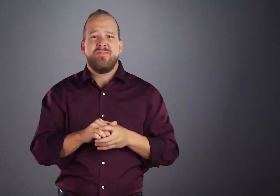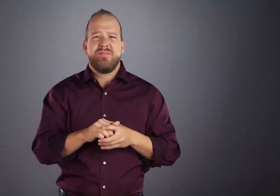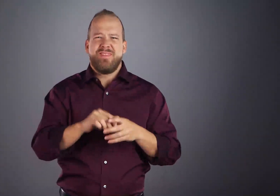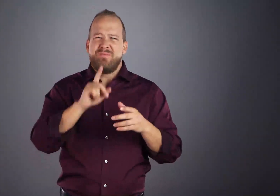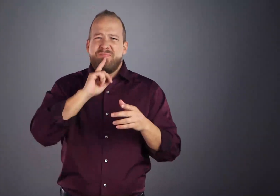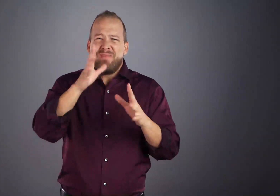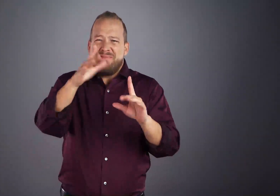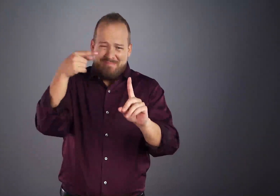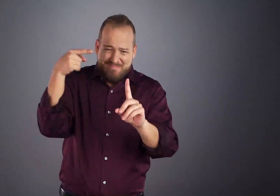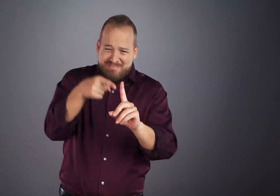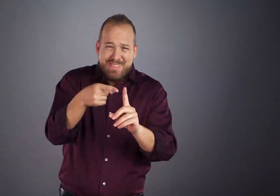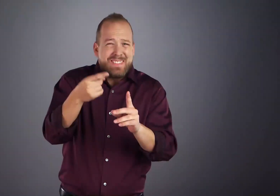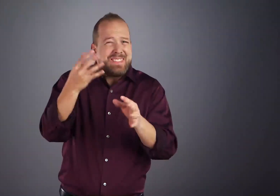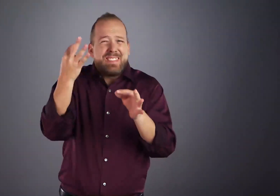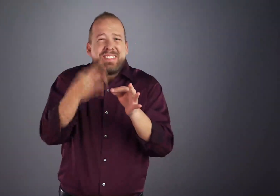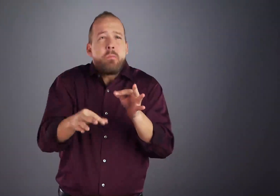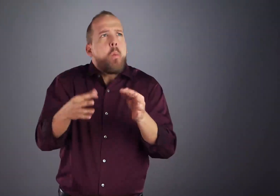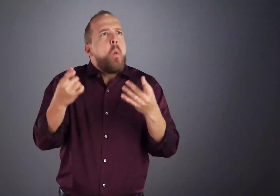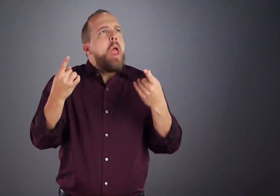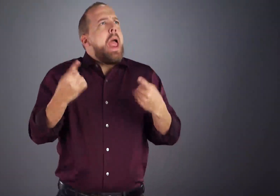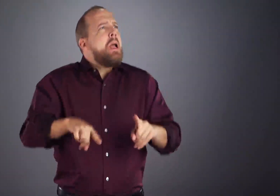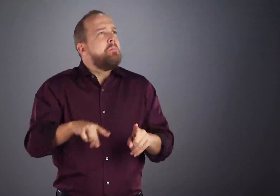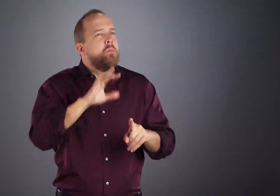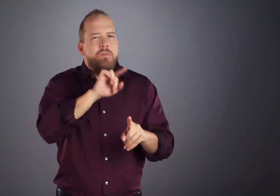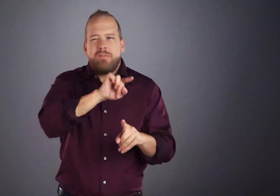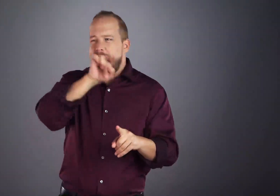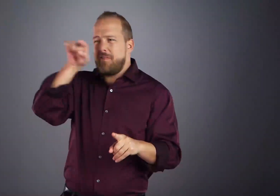Each day my friend’s simple talk in our kitchen,